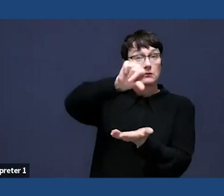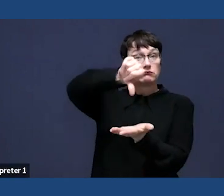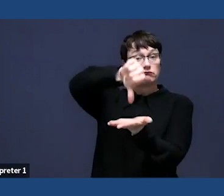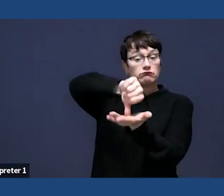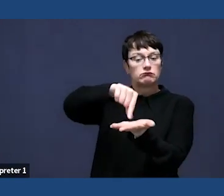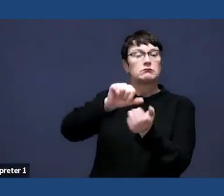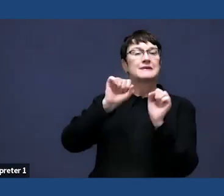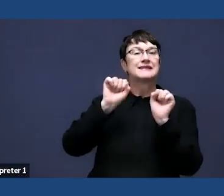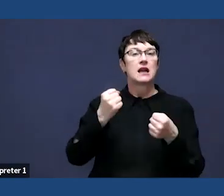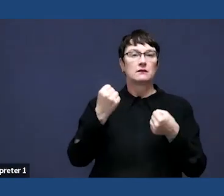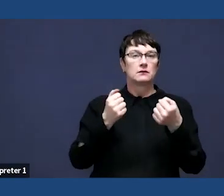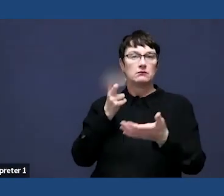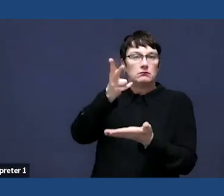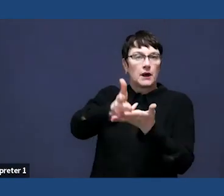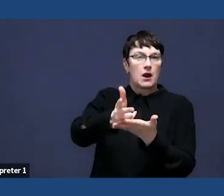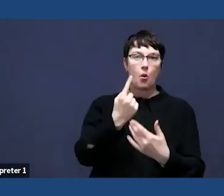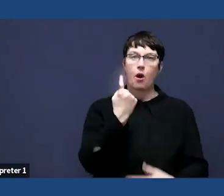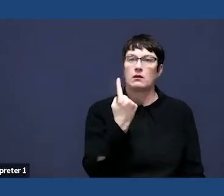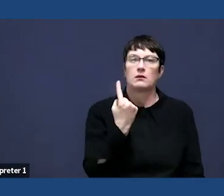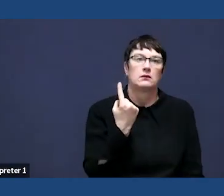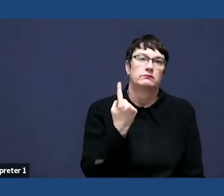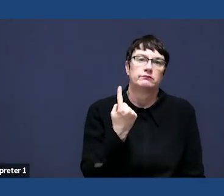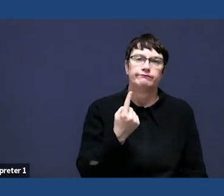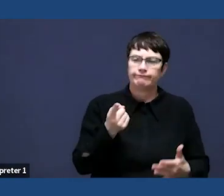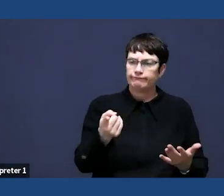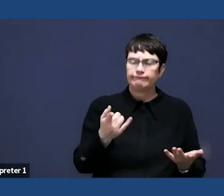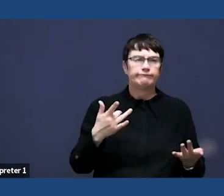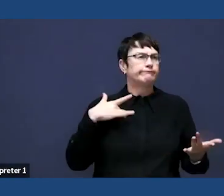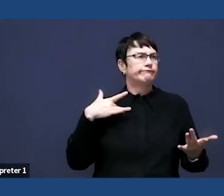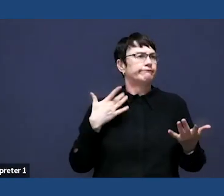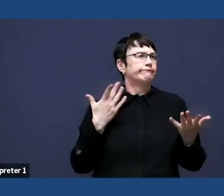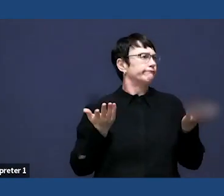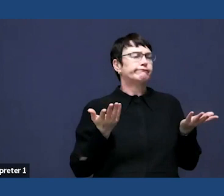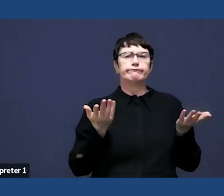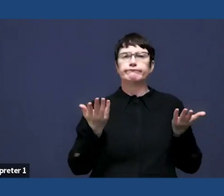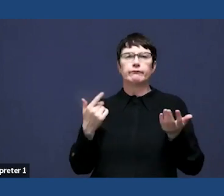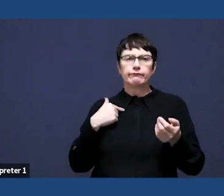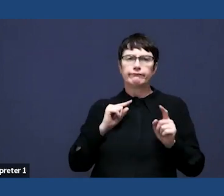There's a parallel of going to going to the theater and doing all the other things that